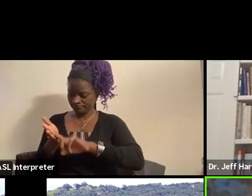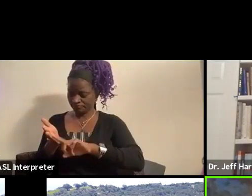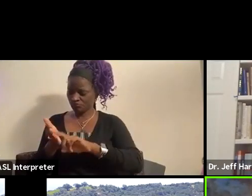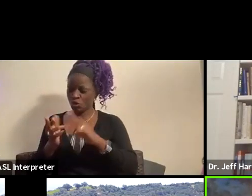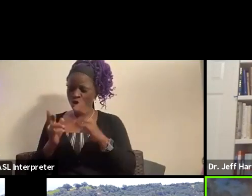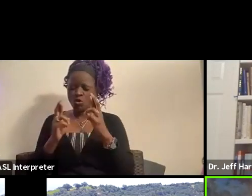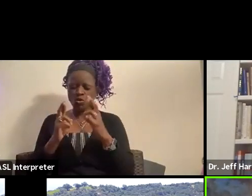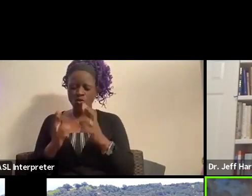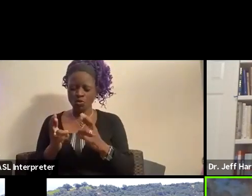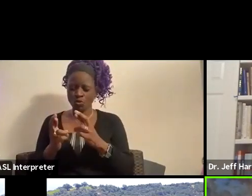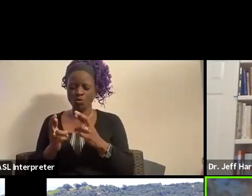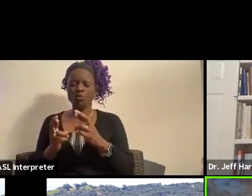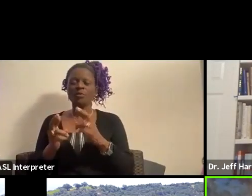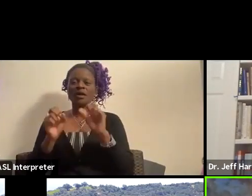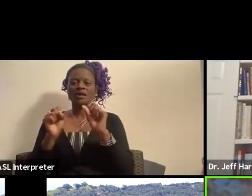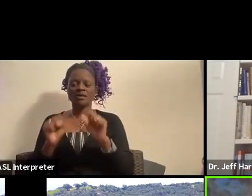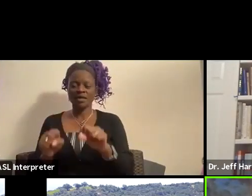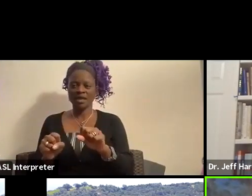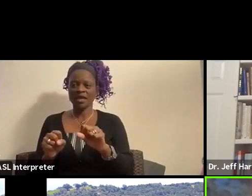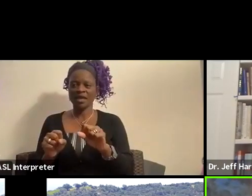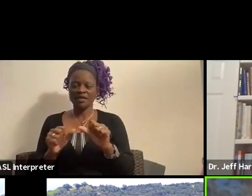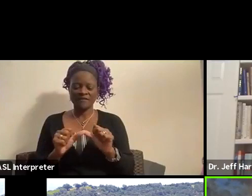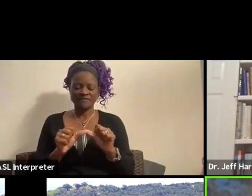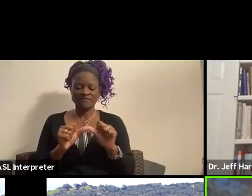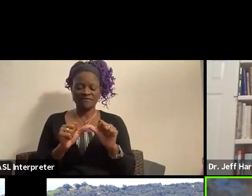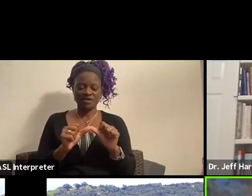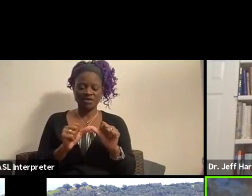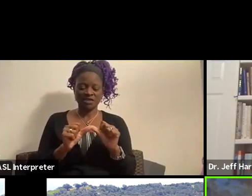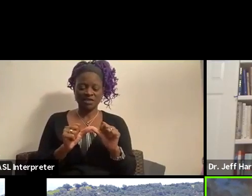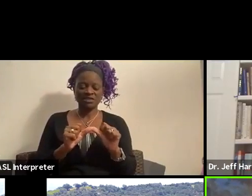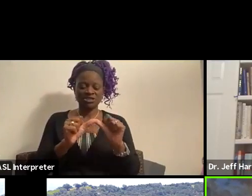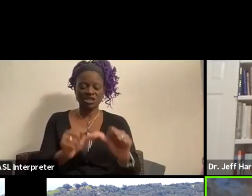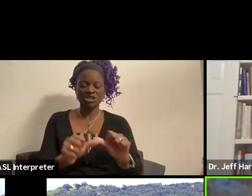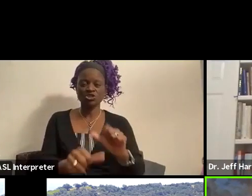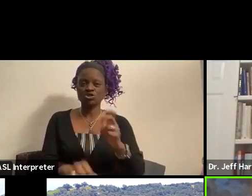use the rest of the five hundred doses of vaccine that are currently quarantined.